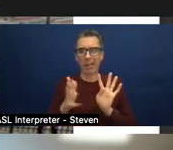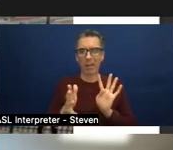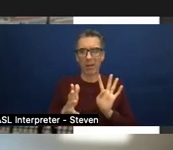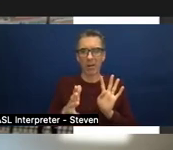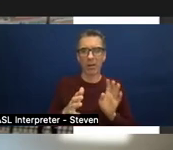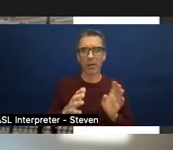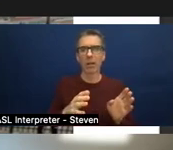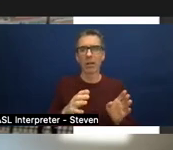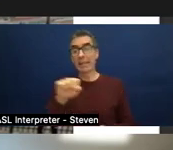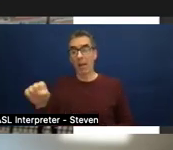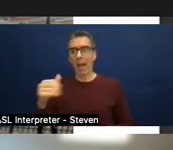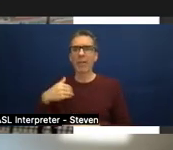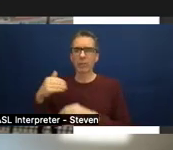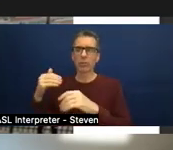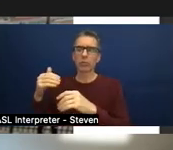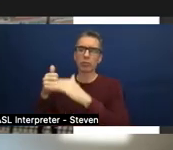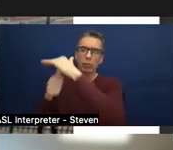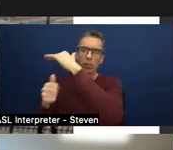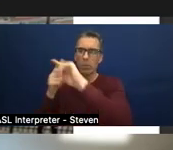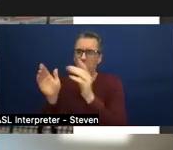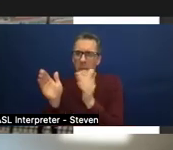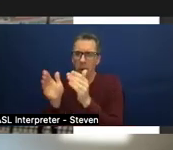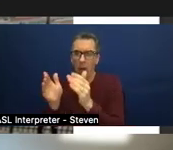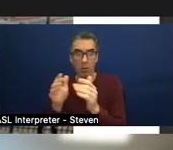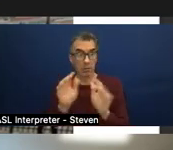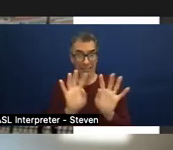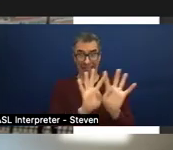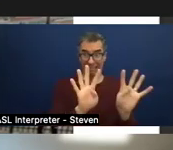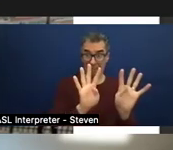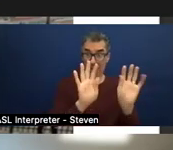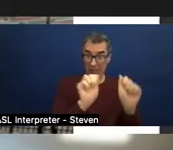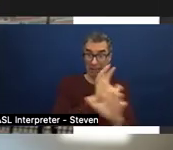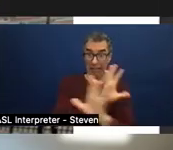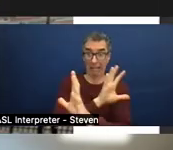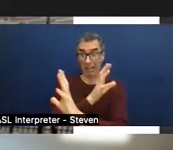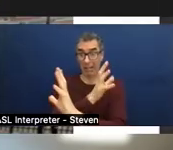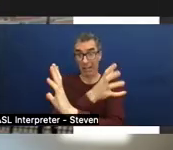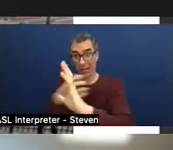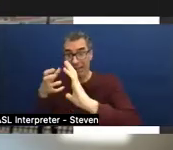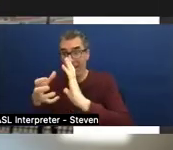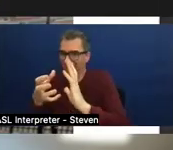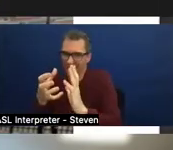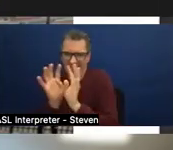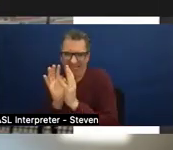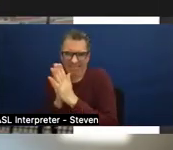and doesn't really fit all the people who are waiting to get on the bus going north or going west.